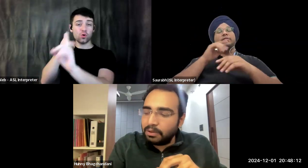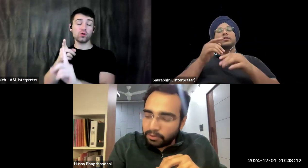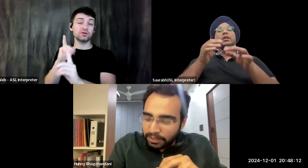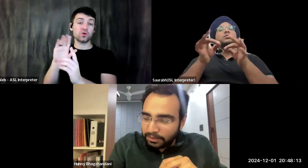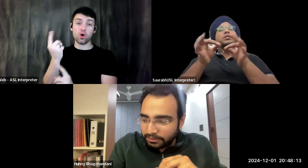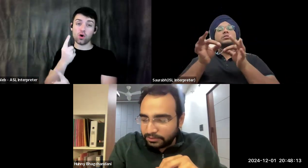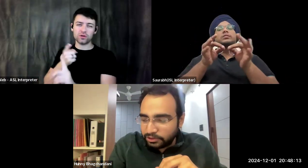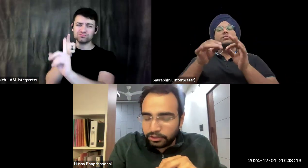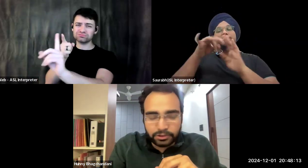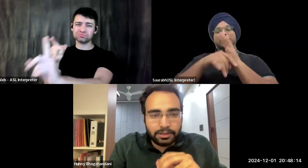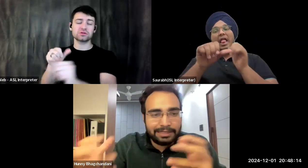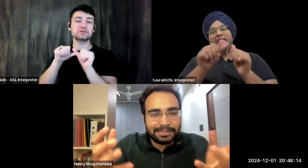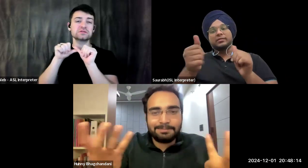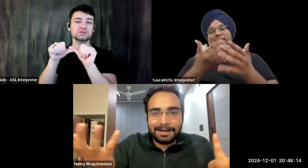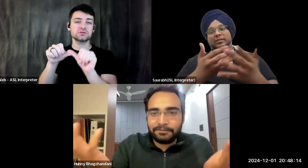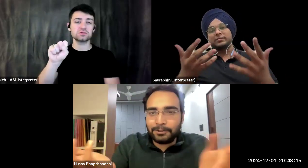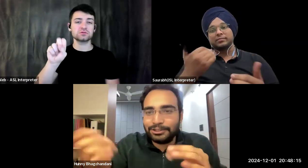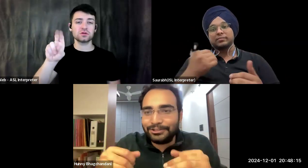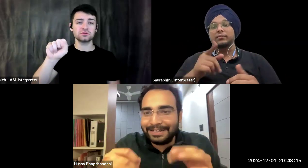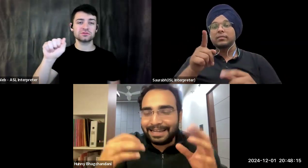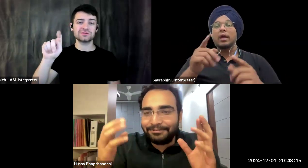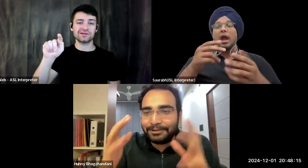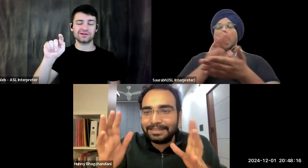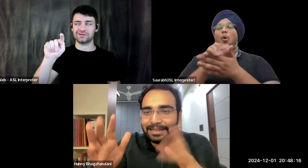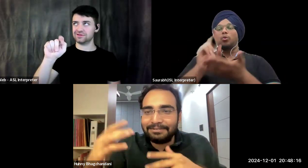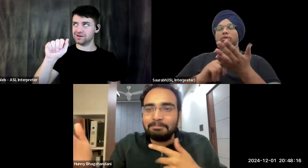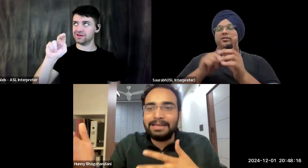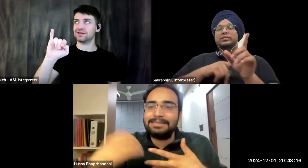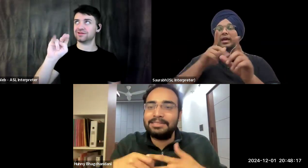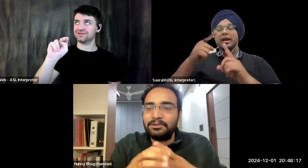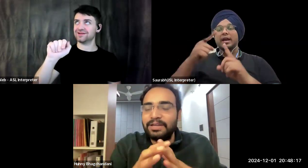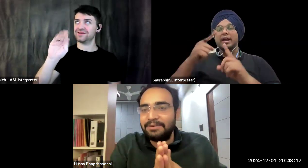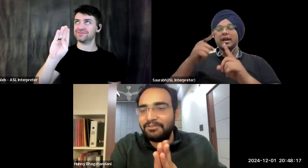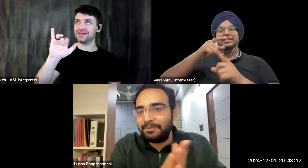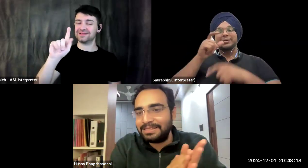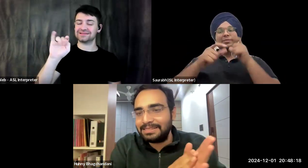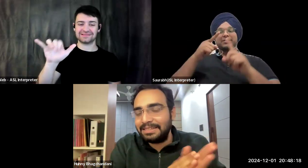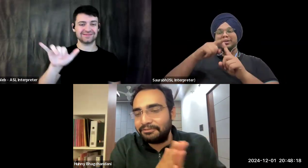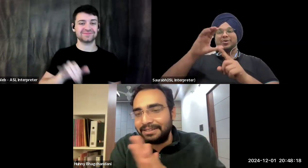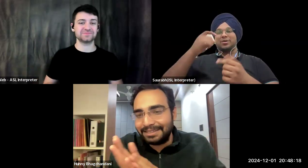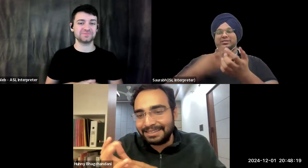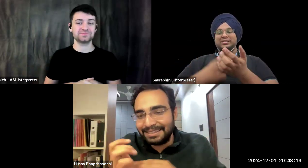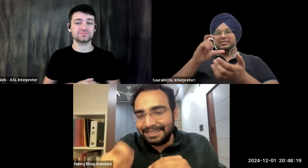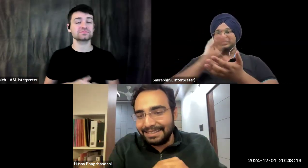[Hunny speaking] Okay, sure, sure. And this is part of Torchit only like what makes us unique and what makes us different.